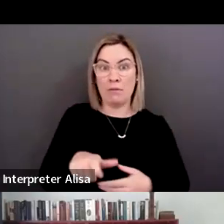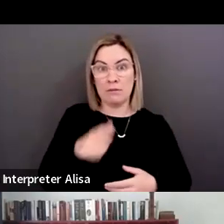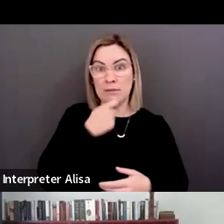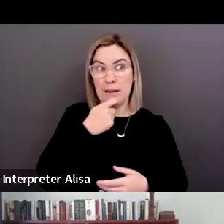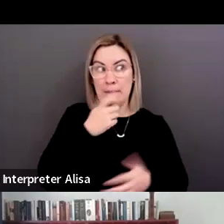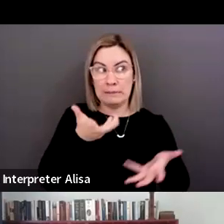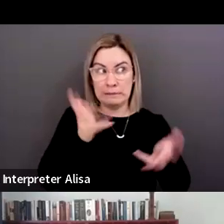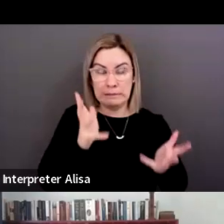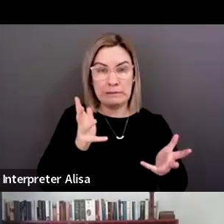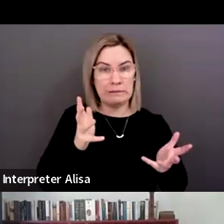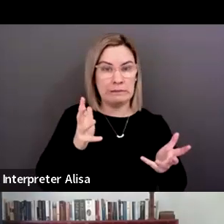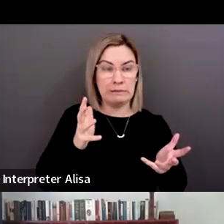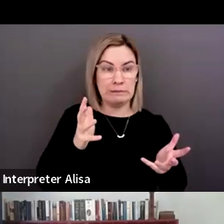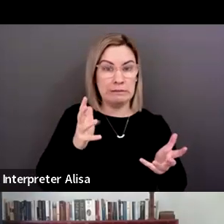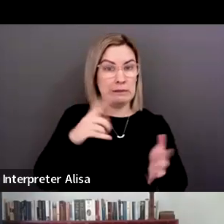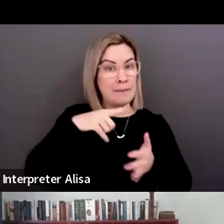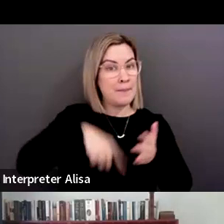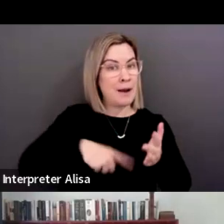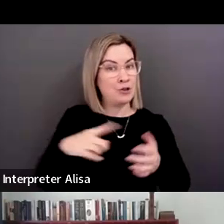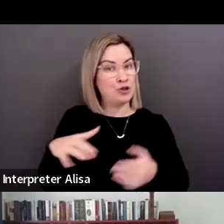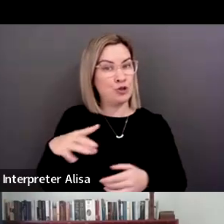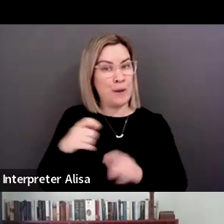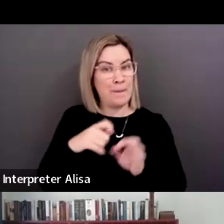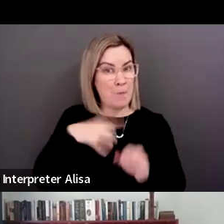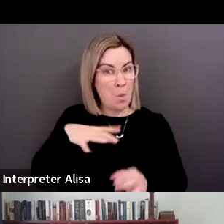of the - the seeds were sewn there. Once again, I think it was the artists